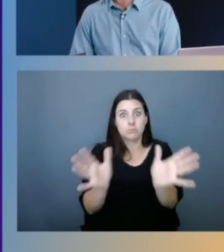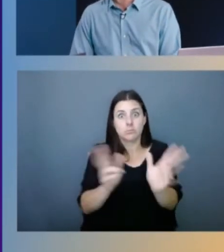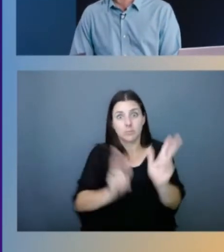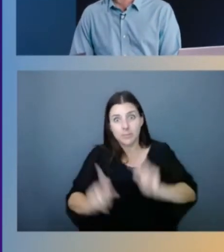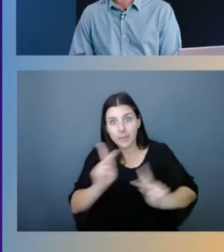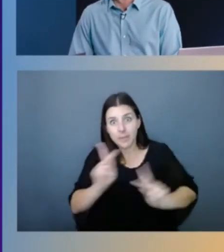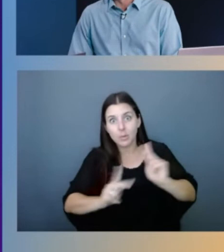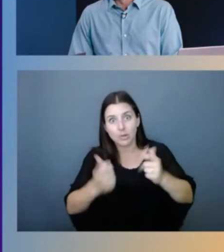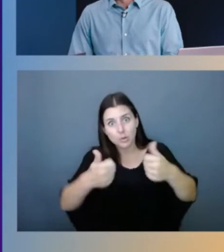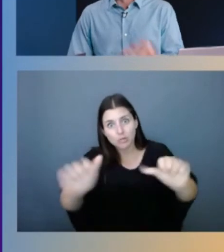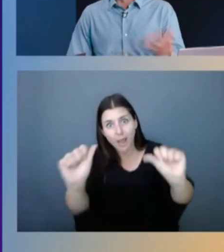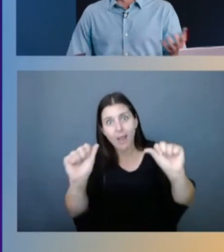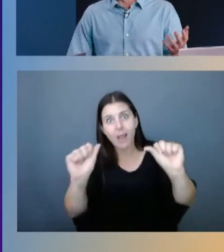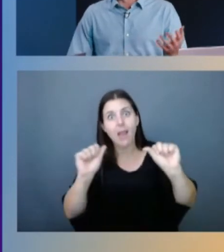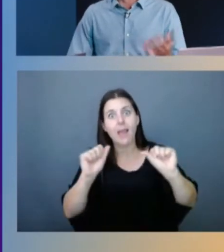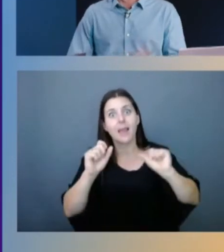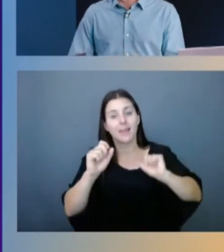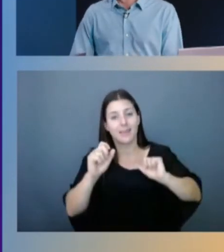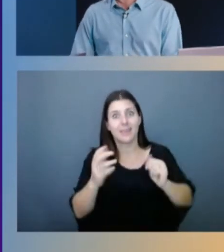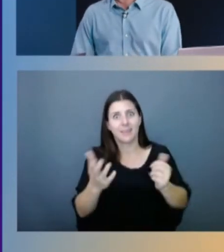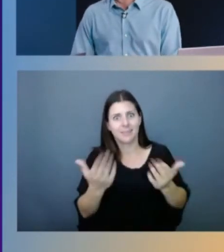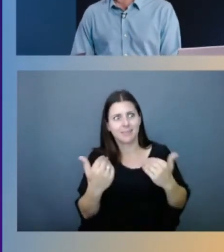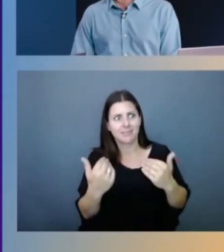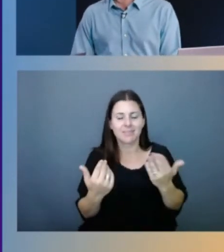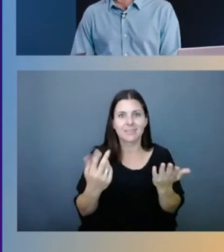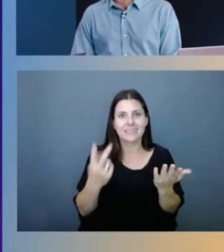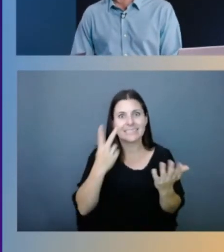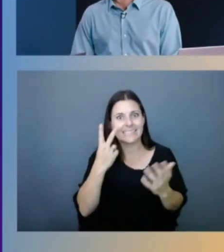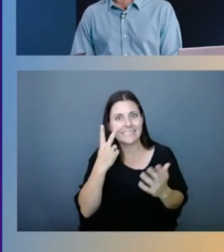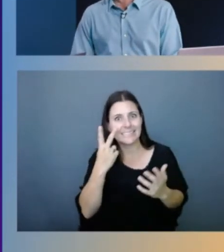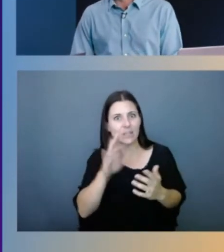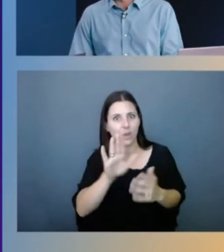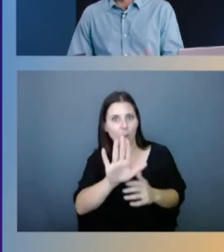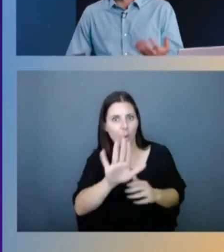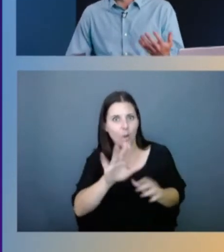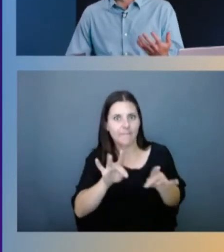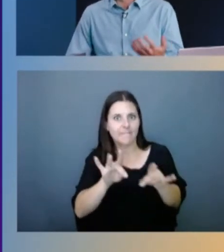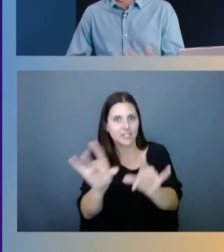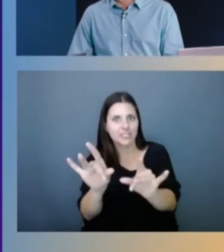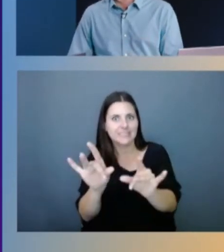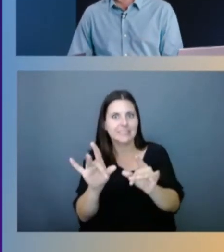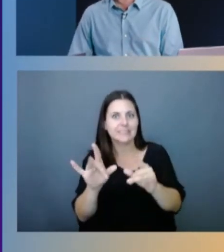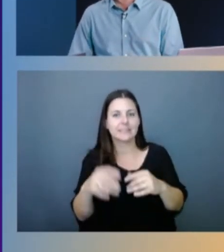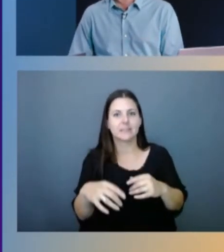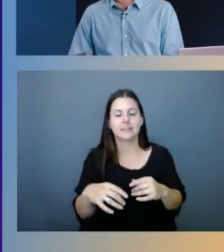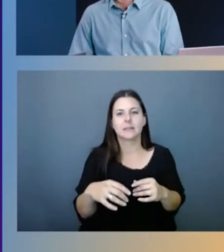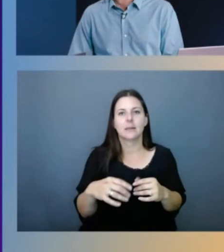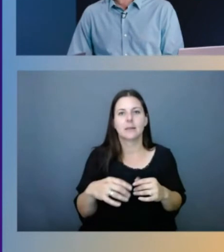to see what the efficiency of their footprint is as well. And how they can even make it even more efficient.